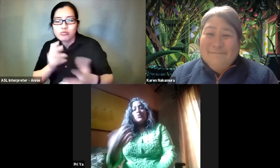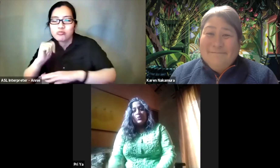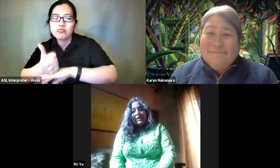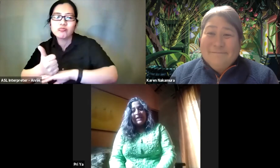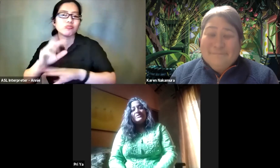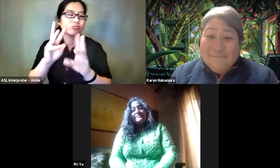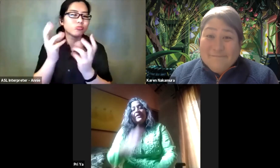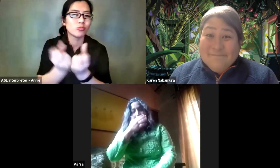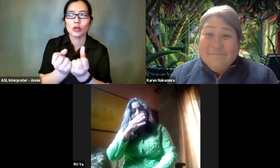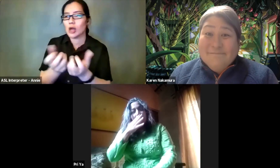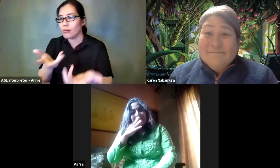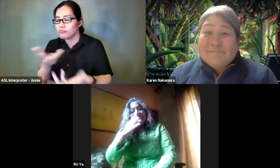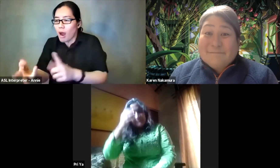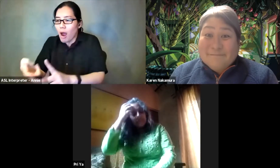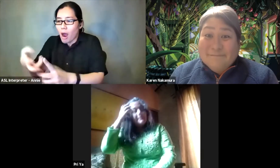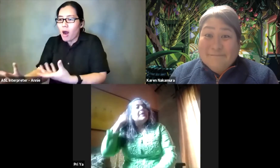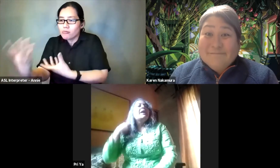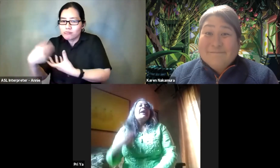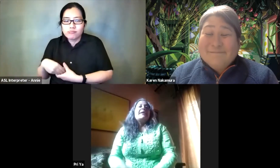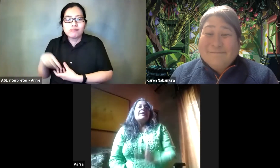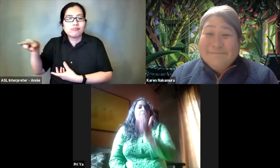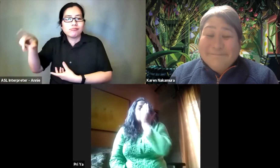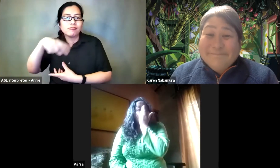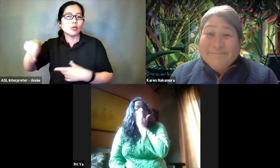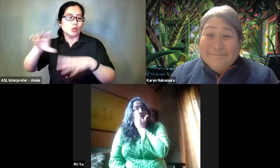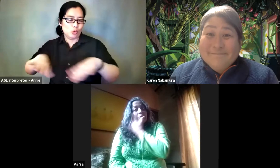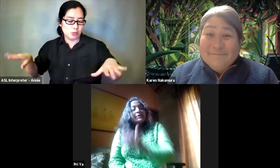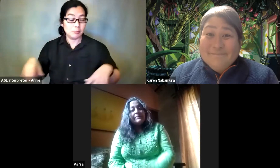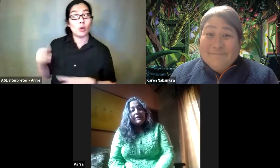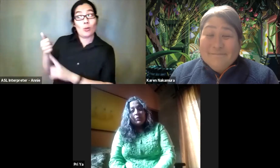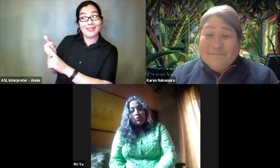so he was very involved in the film and so when we told him that we wanted.